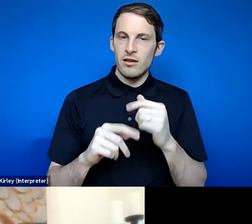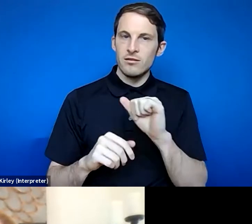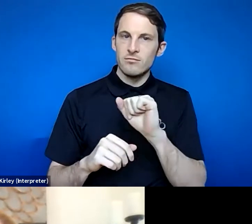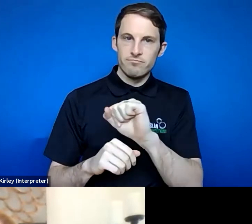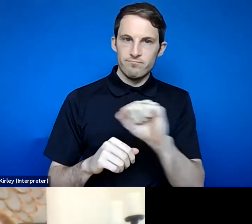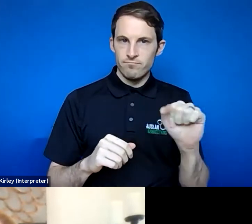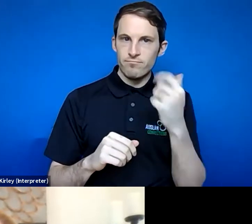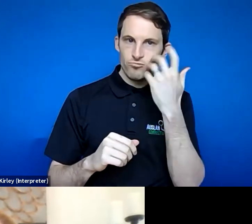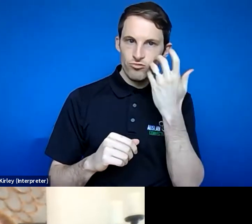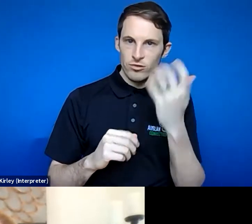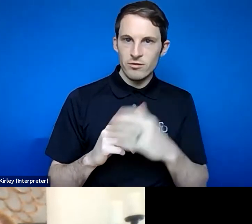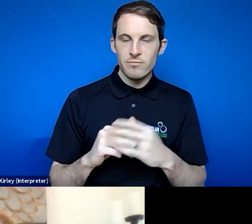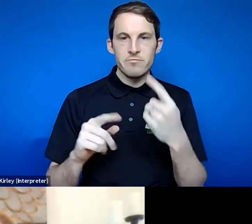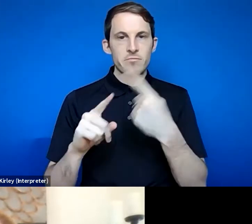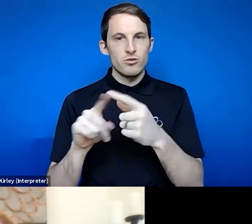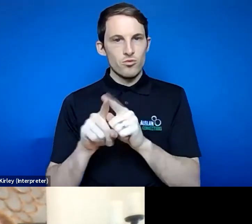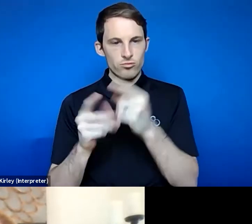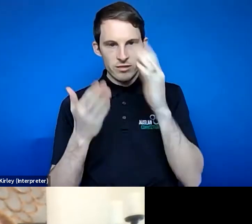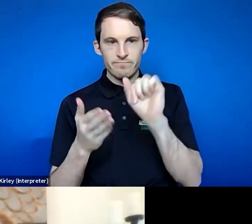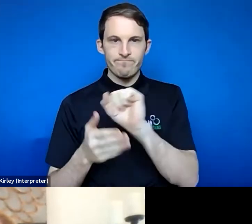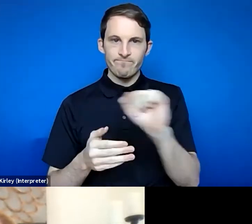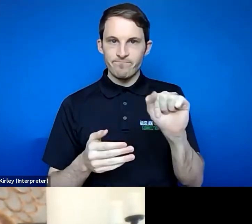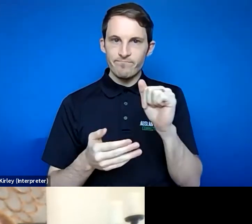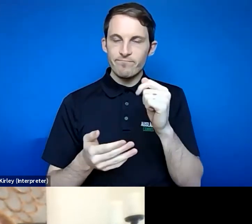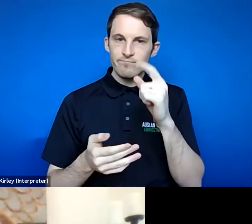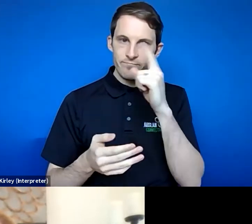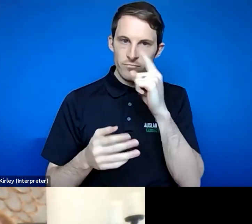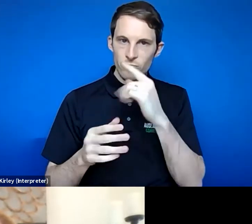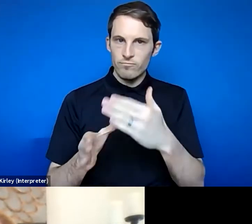and water across Australia where we conduct our business.